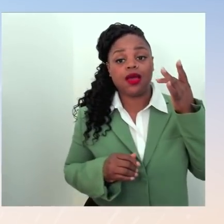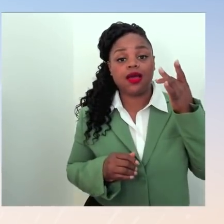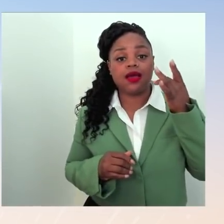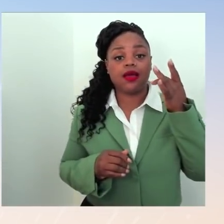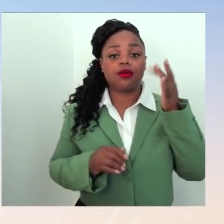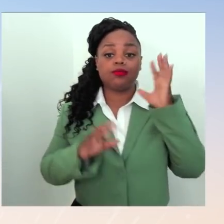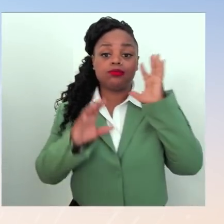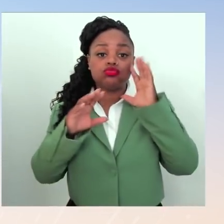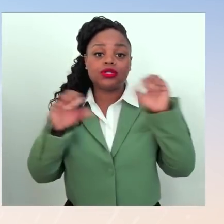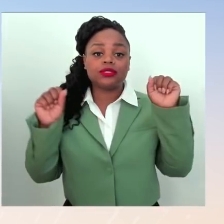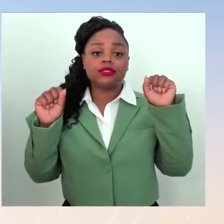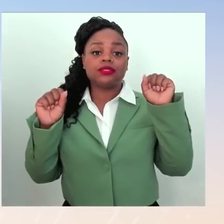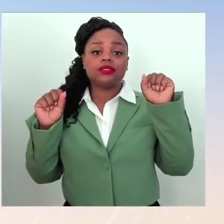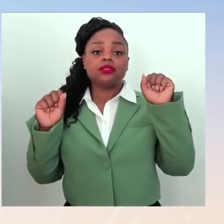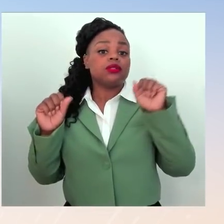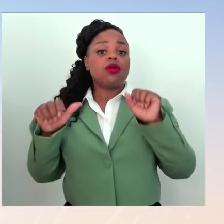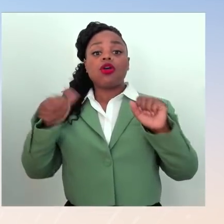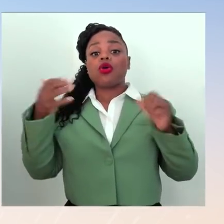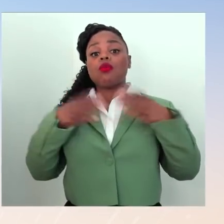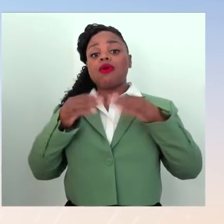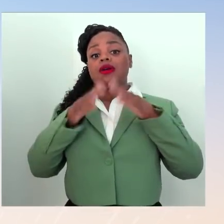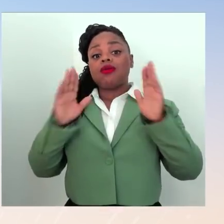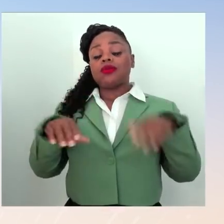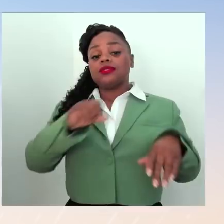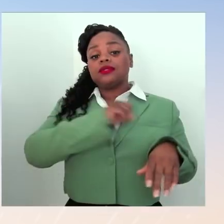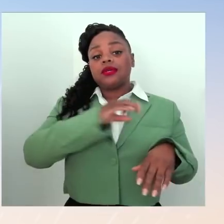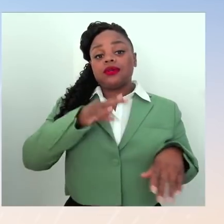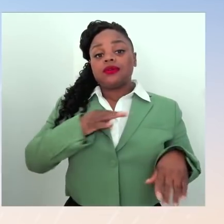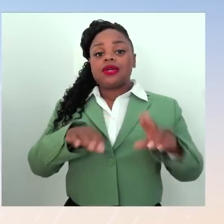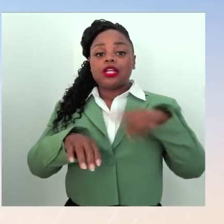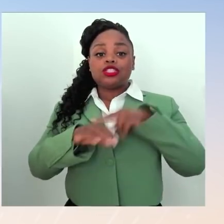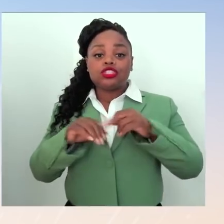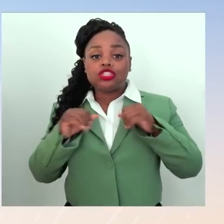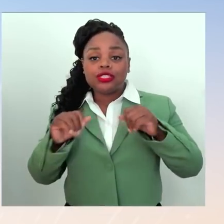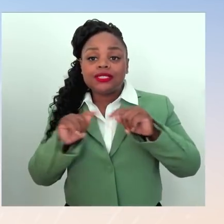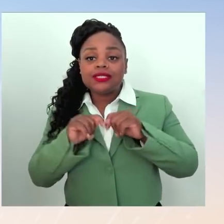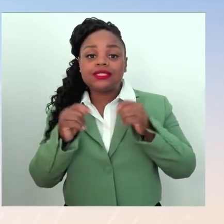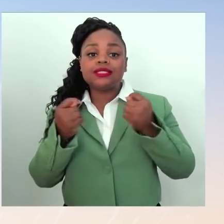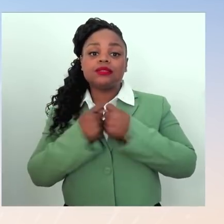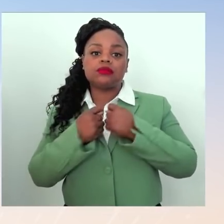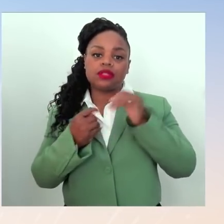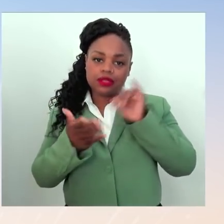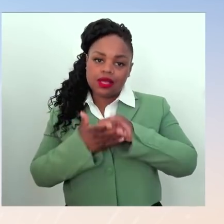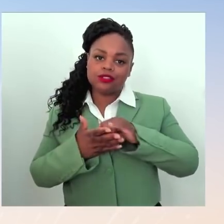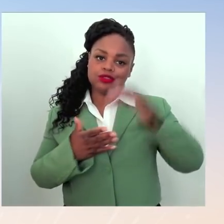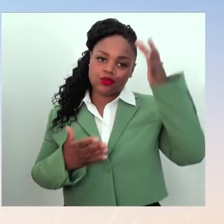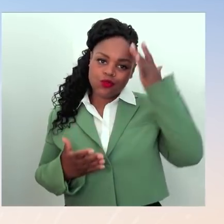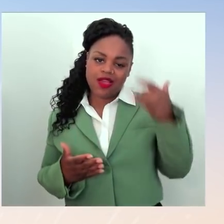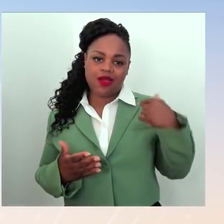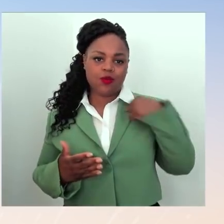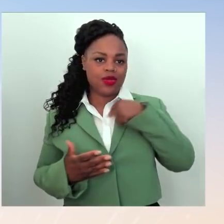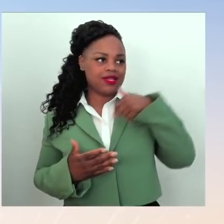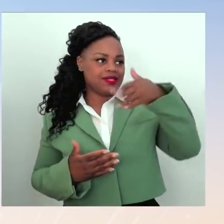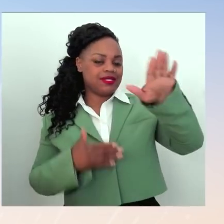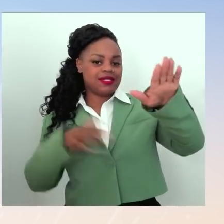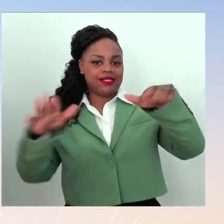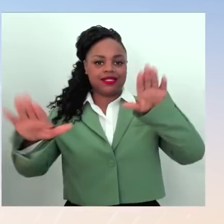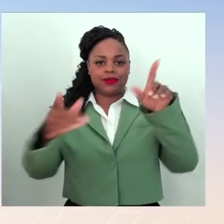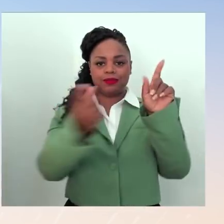others from our national security team have been engaging in a range of discussions over the course of the last several months. The Press: So, I guess,